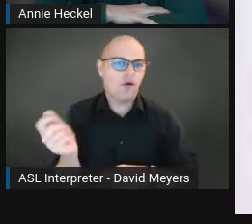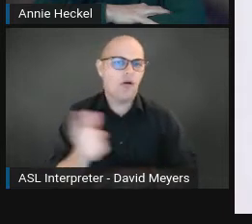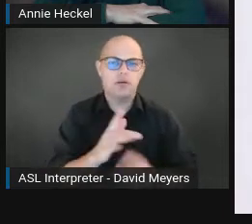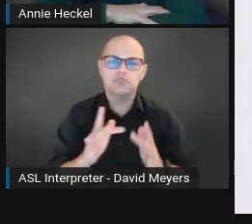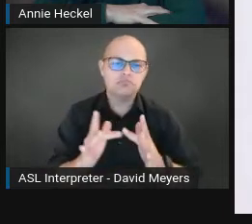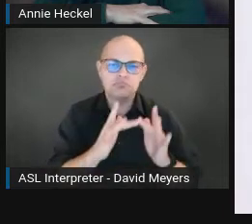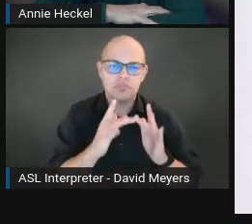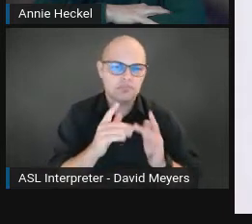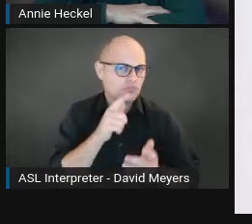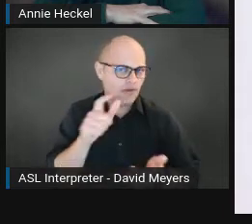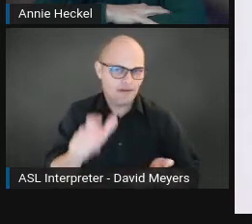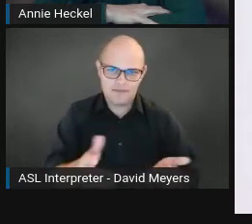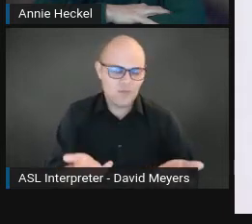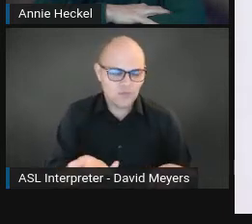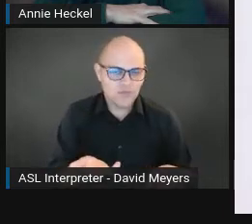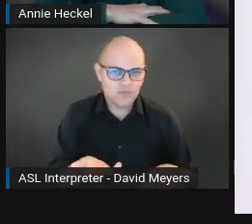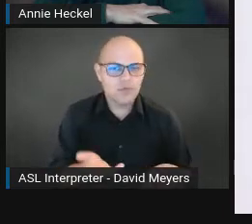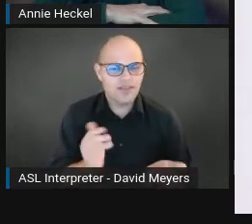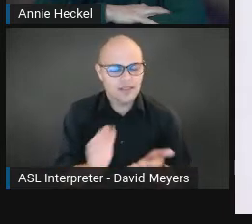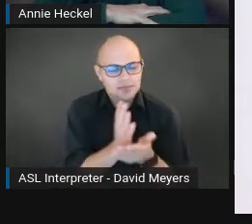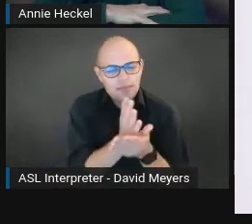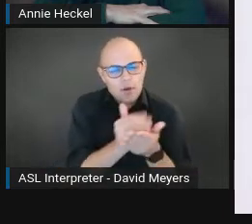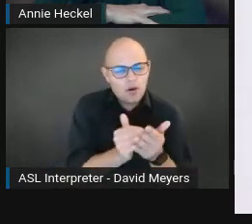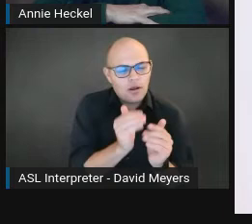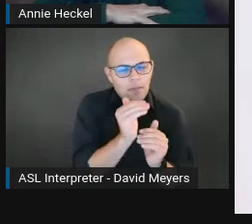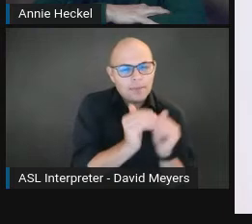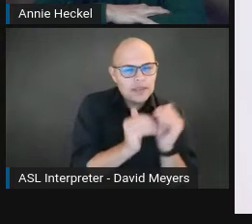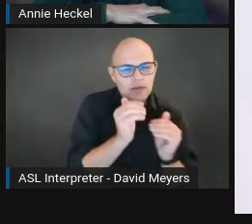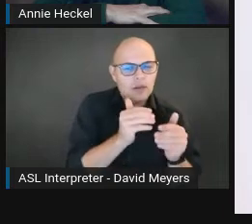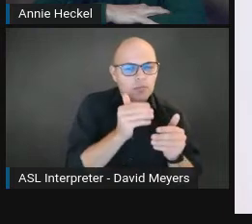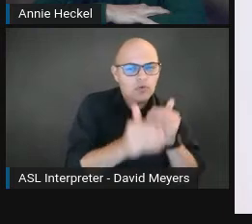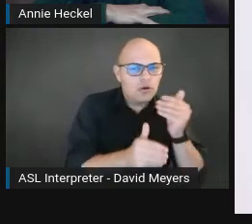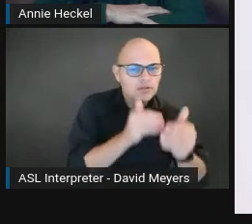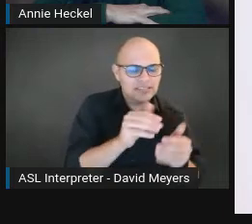It's part of the build process to include these fields and blocks